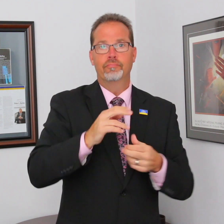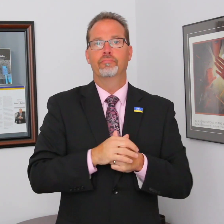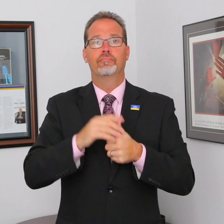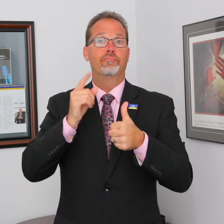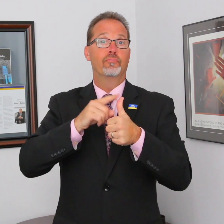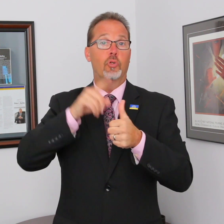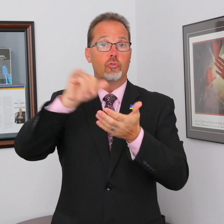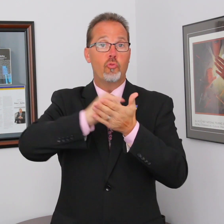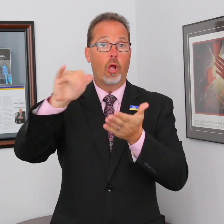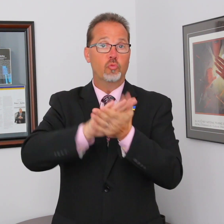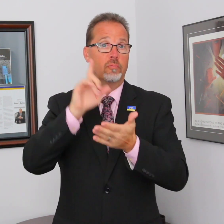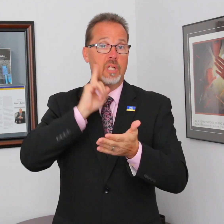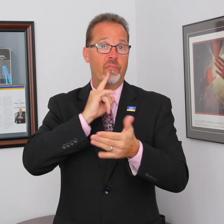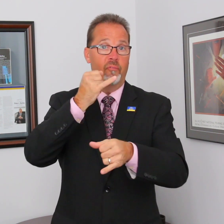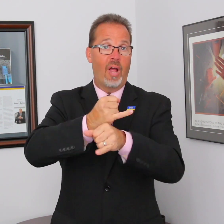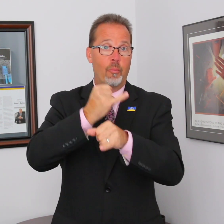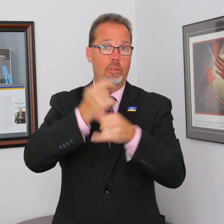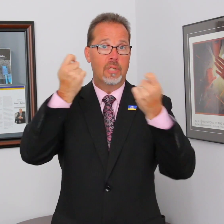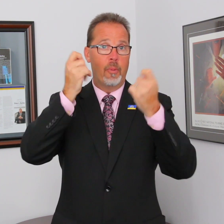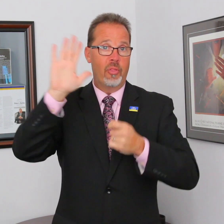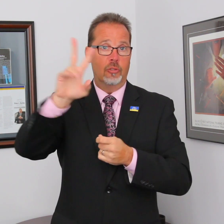wanted to make sure I mentioned. The New York School for the Deaf-Fanwood